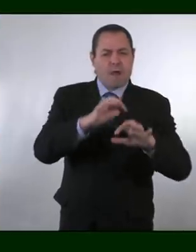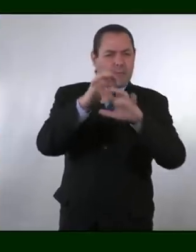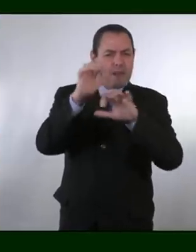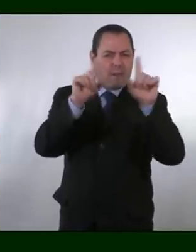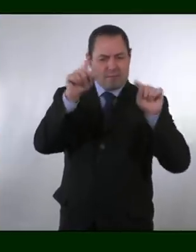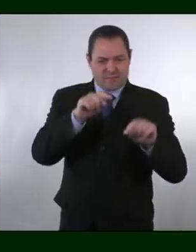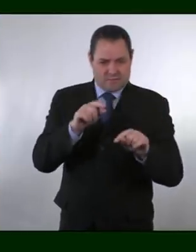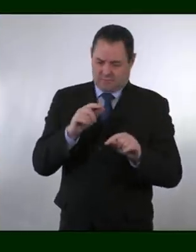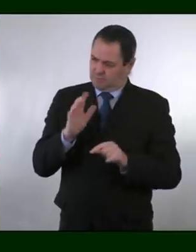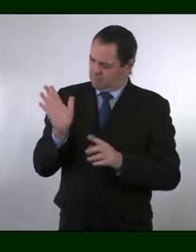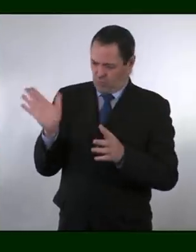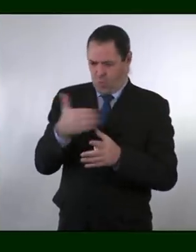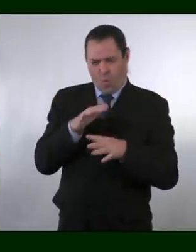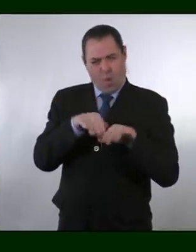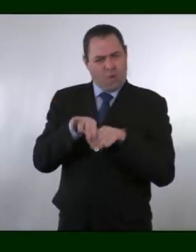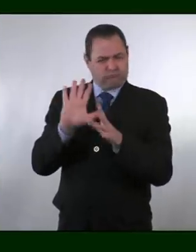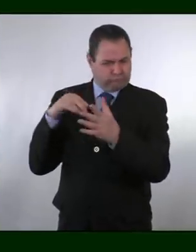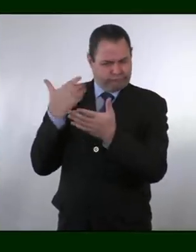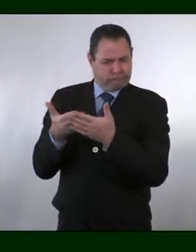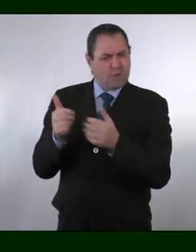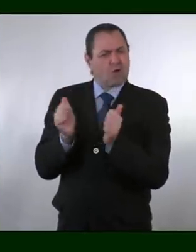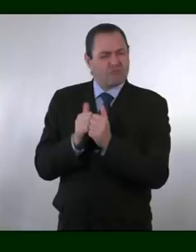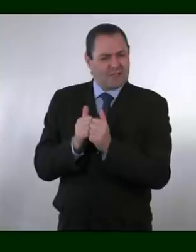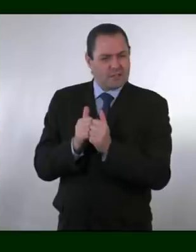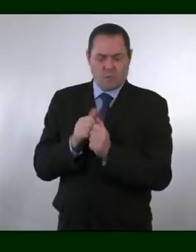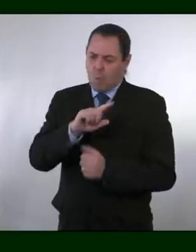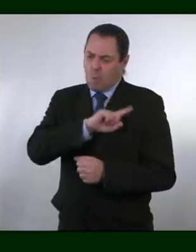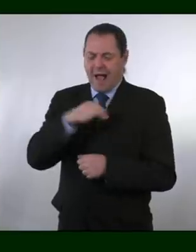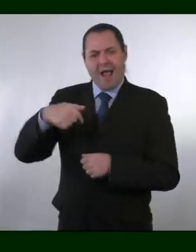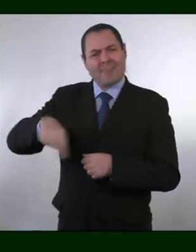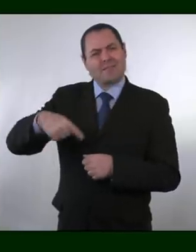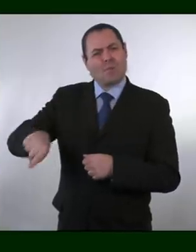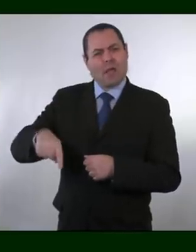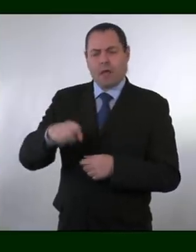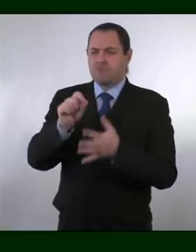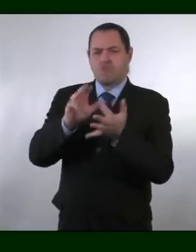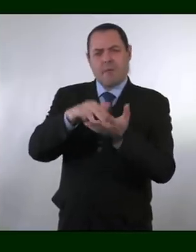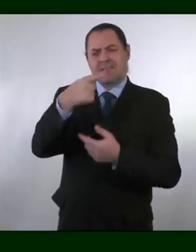so why did the Prime Minister tell his MPs this week that Scottish devolution is, in his words,